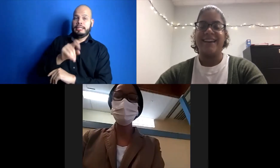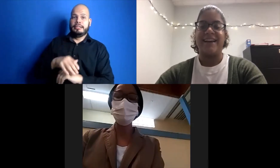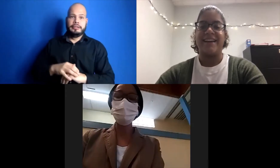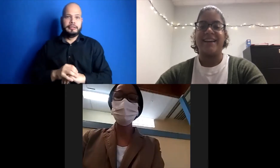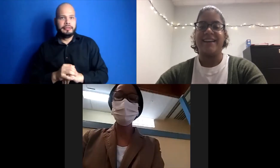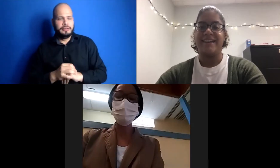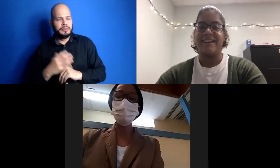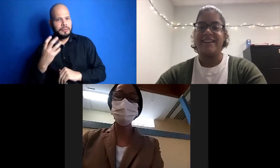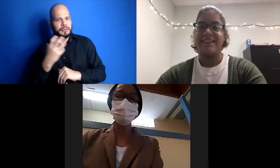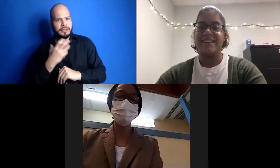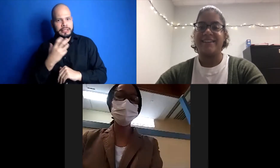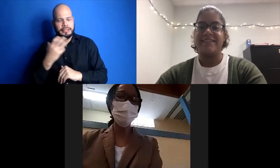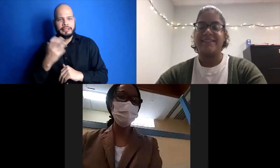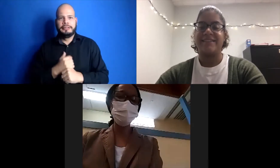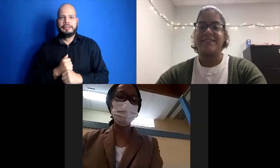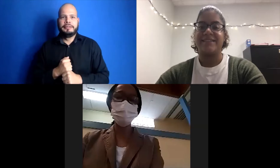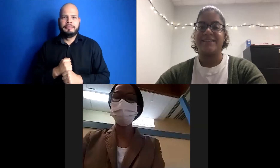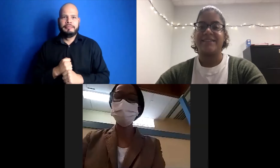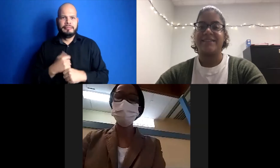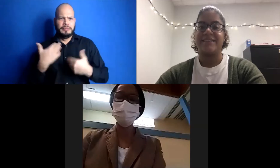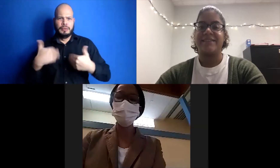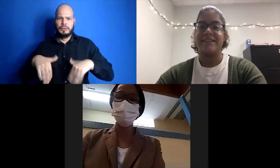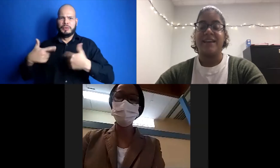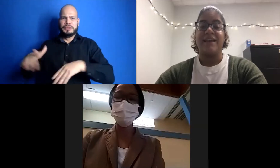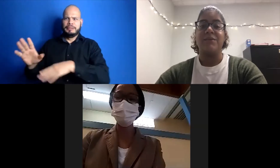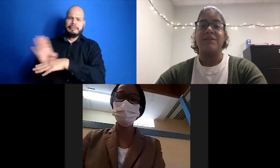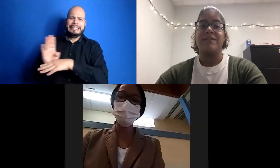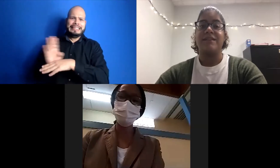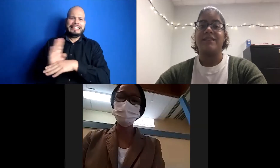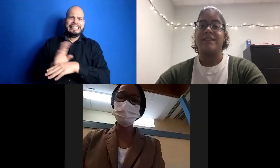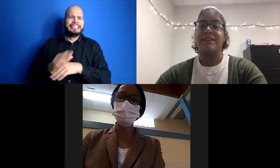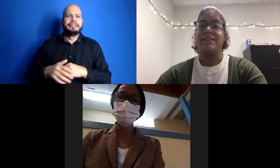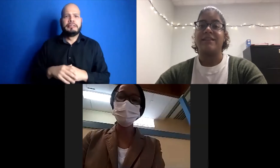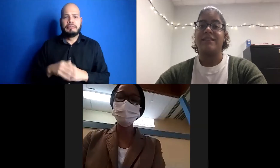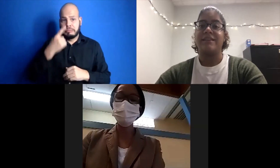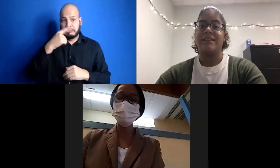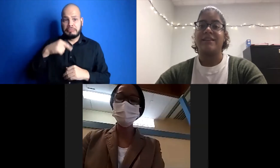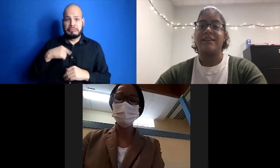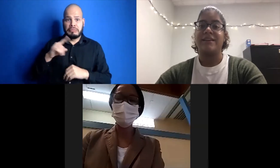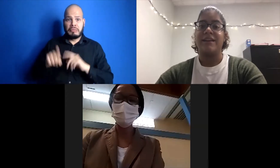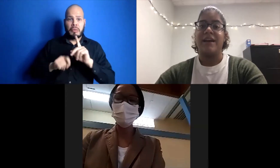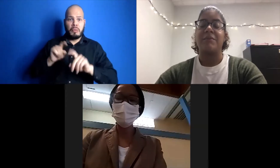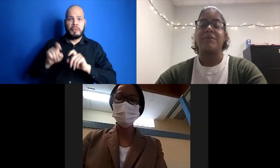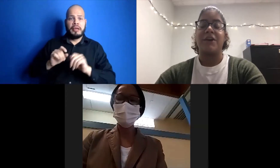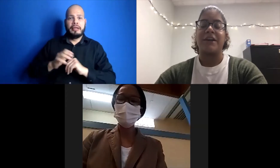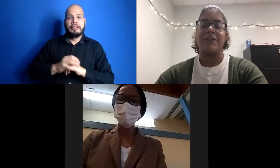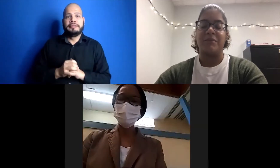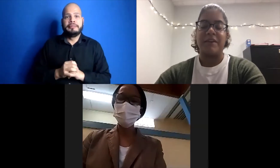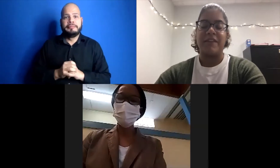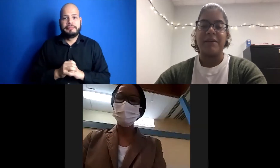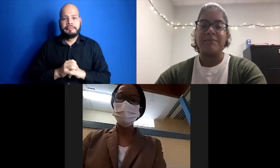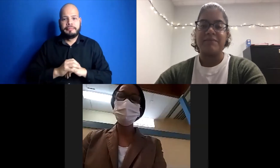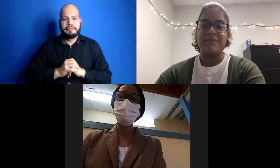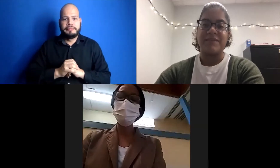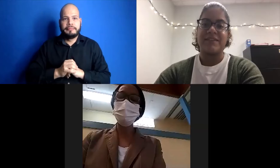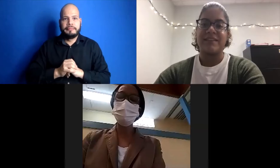congratulation if I may ask did you have a grand party I'm sorry can you repeat that do you have a